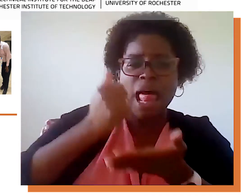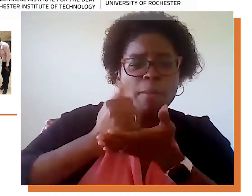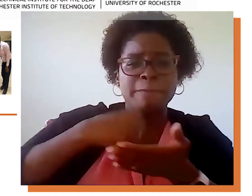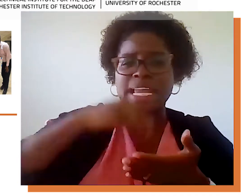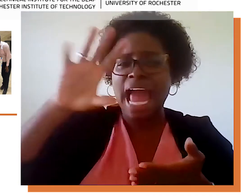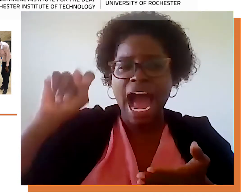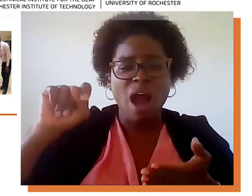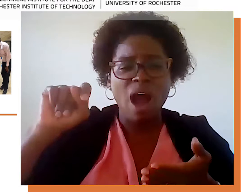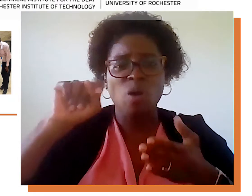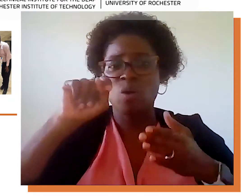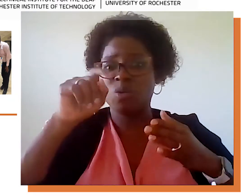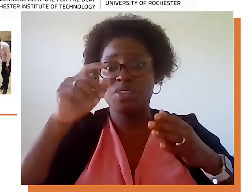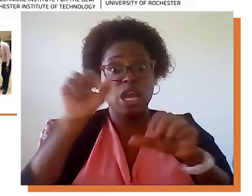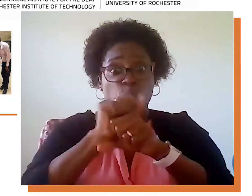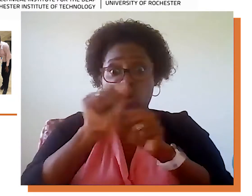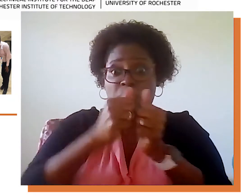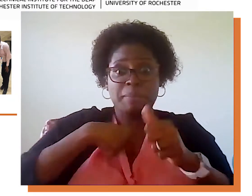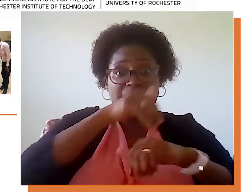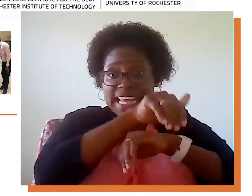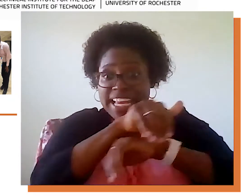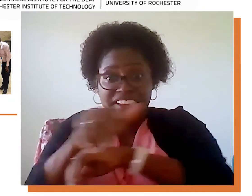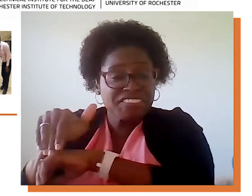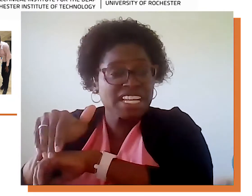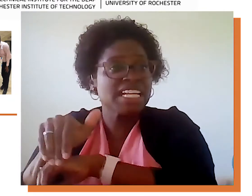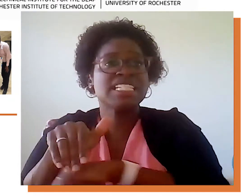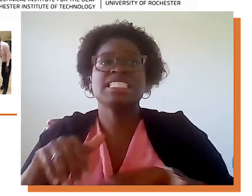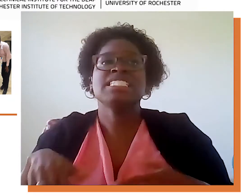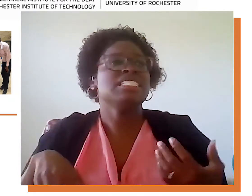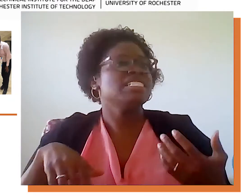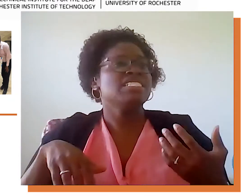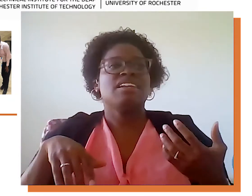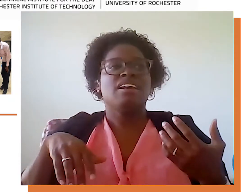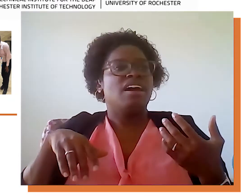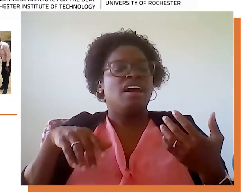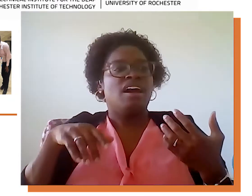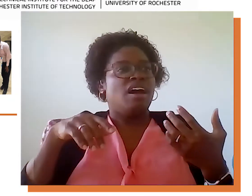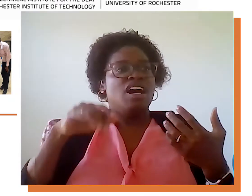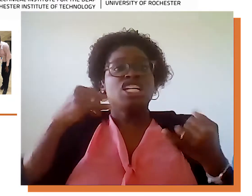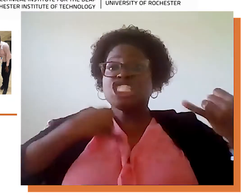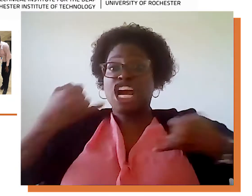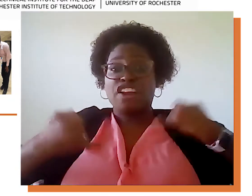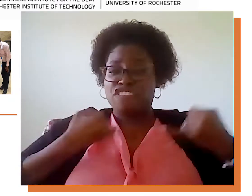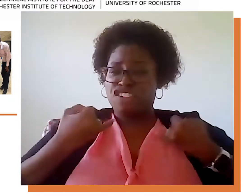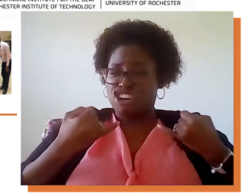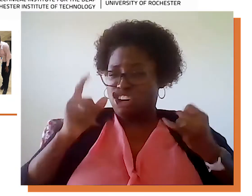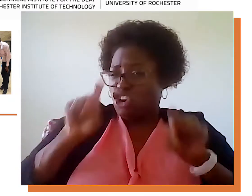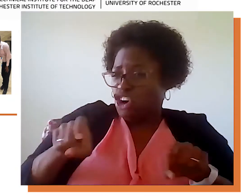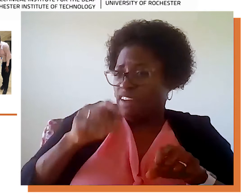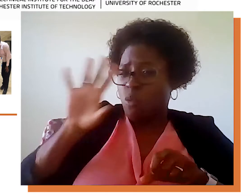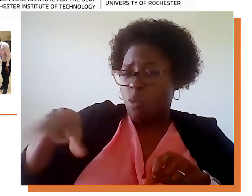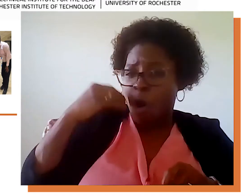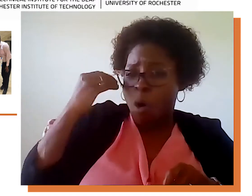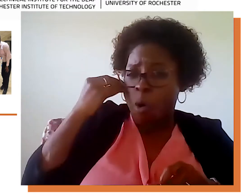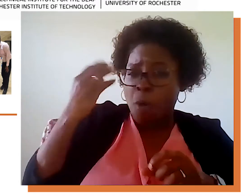Joseph Hill, Bakar, so many different people worked with me constantly, in the evenings, outside of work hours.